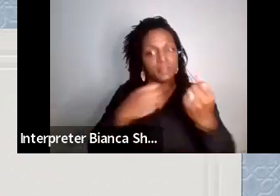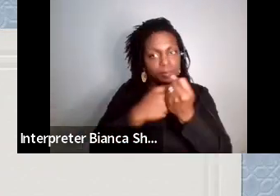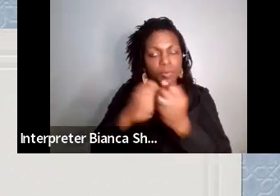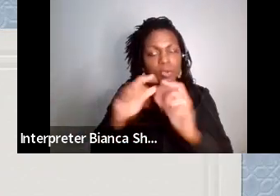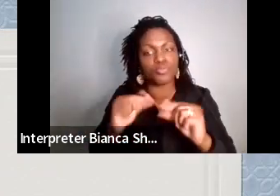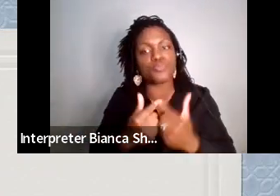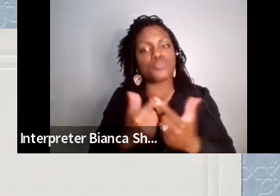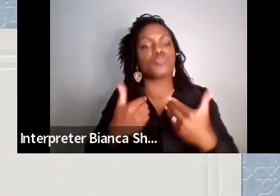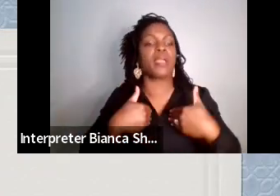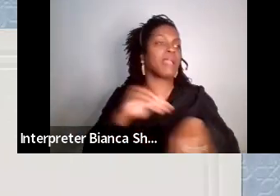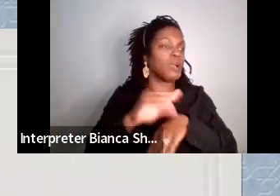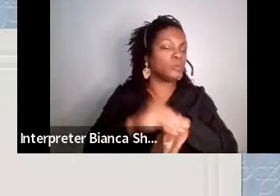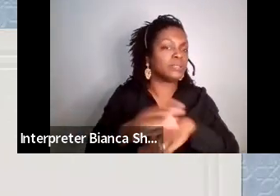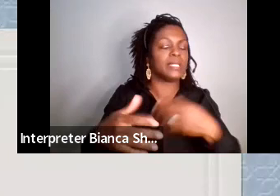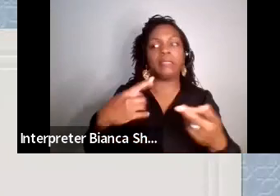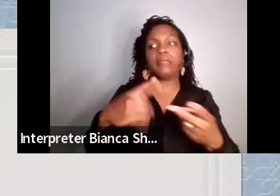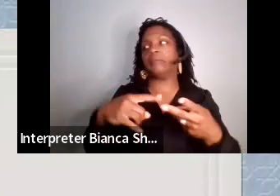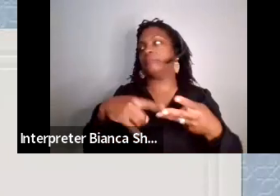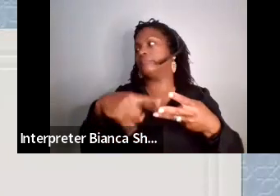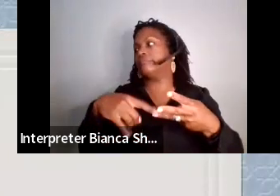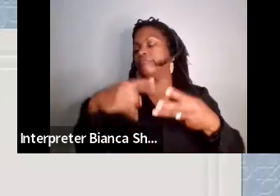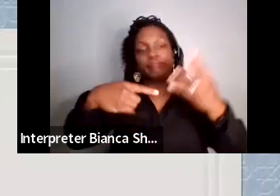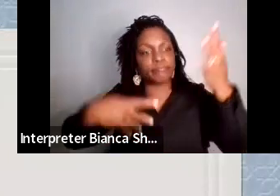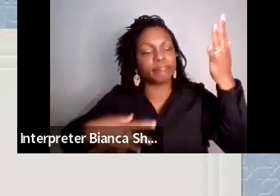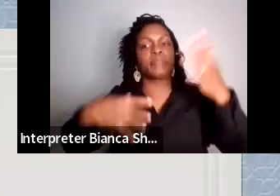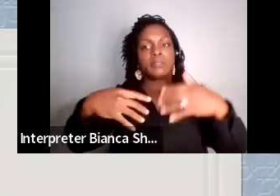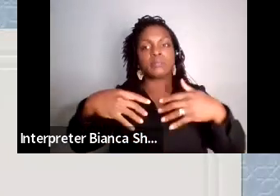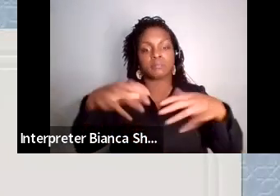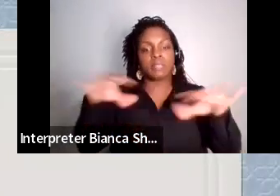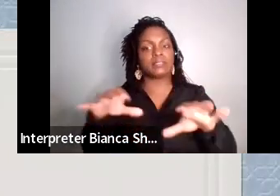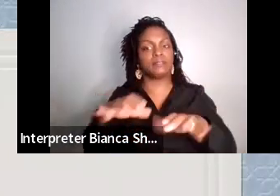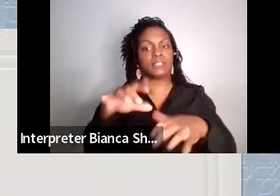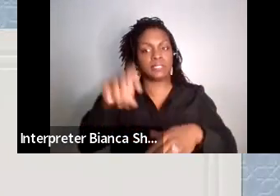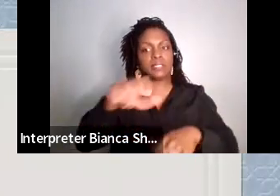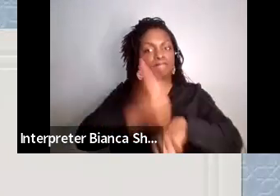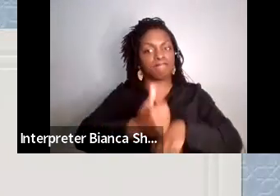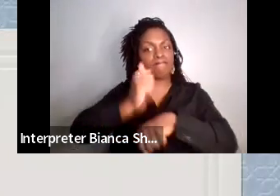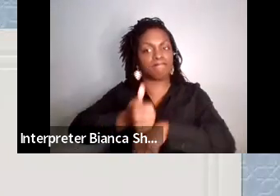We've got all these kind of scheduled activities outside the house.